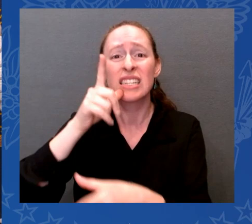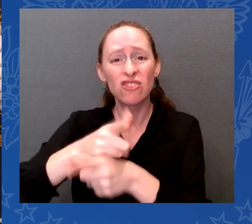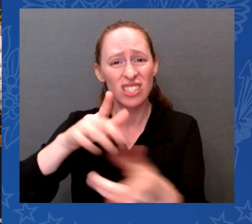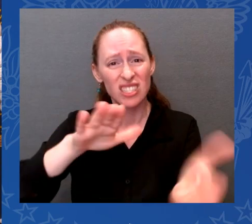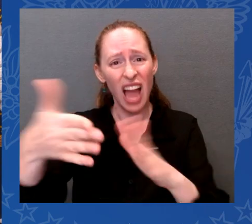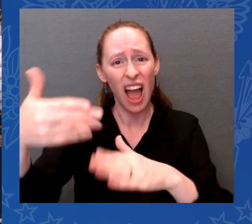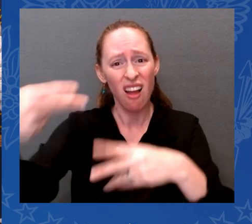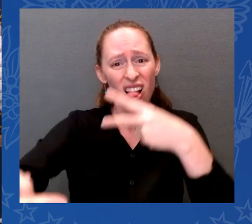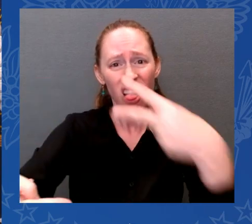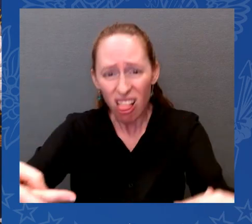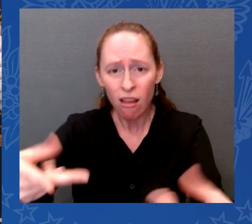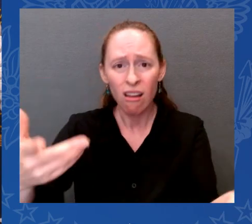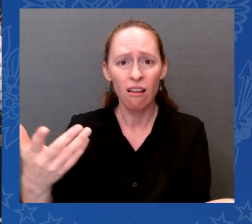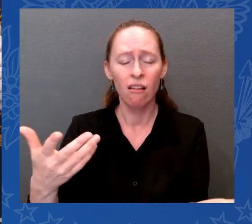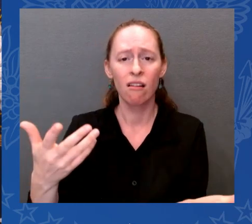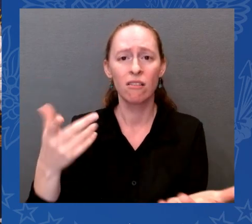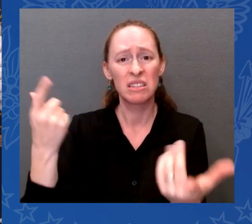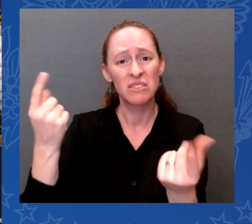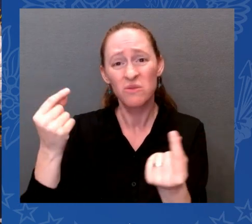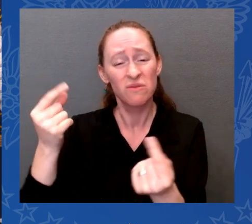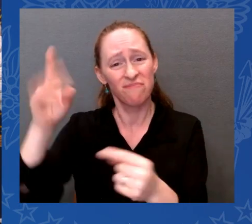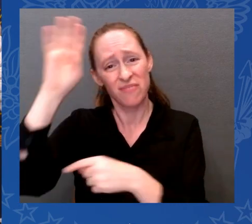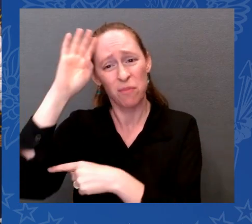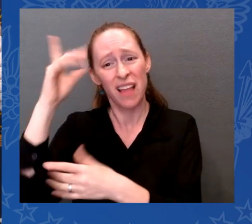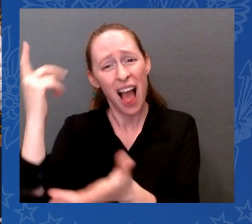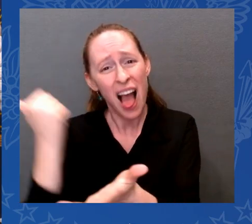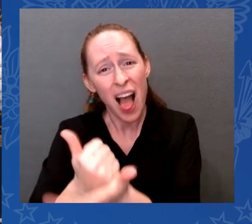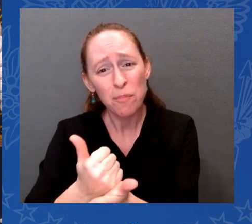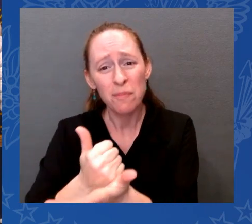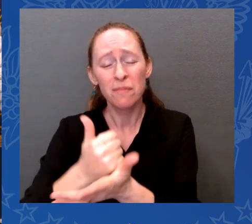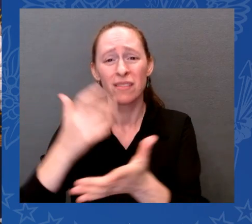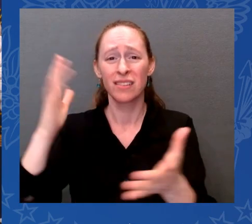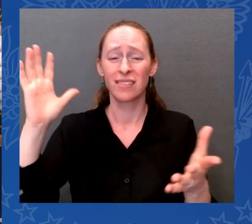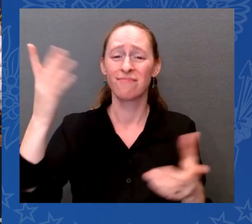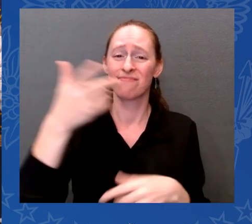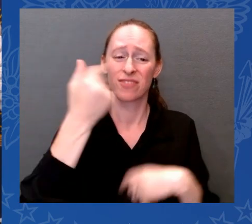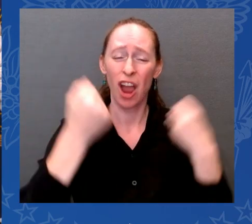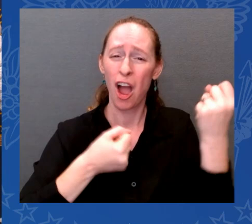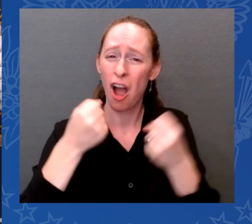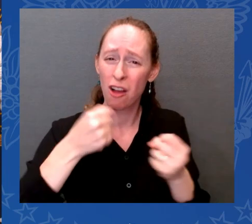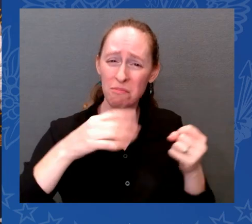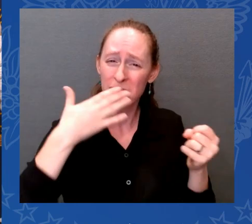And it saved their lives. In addition to that, what happened was -- I was --